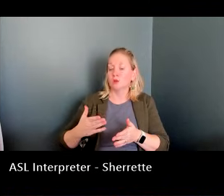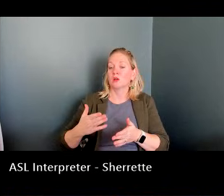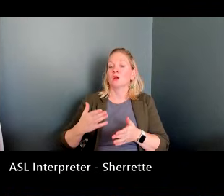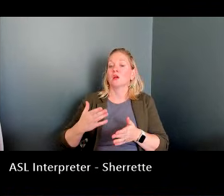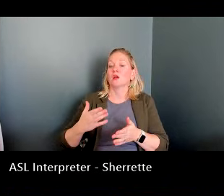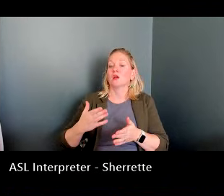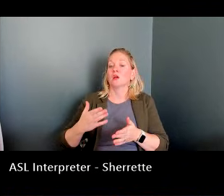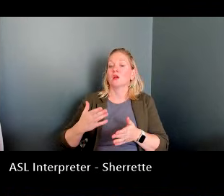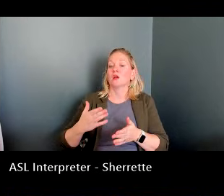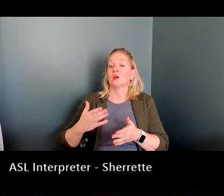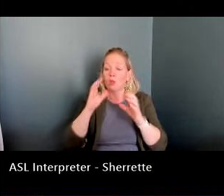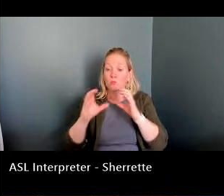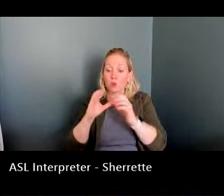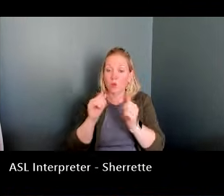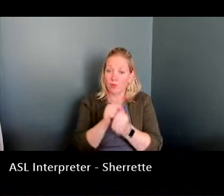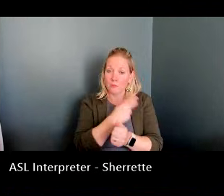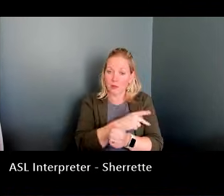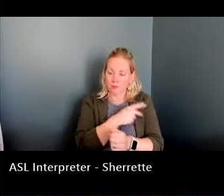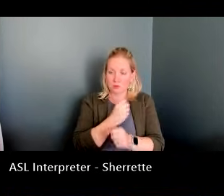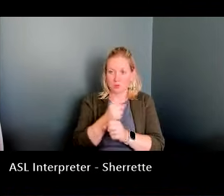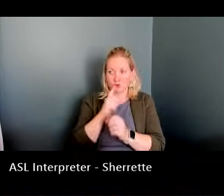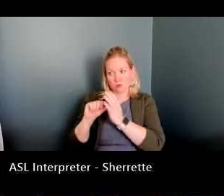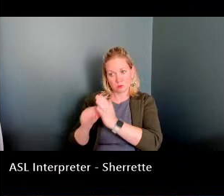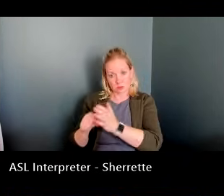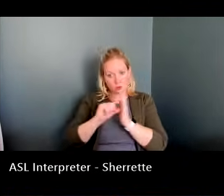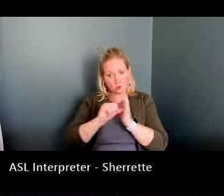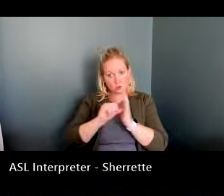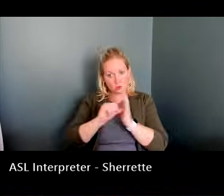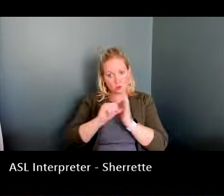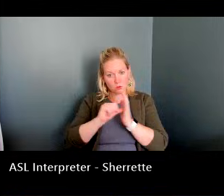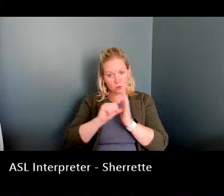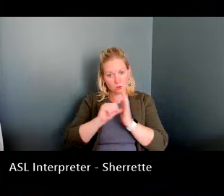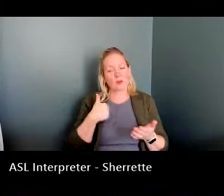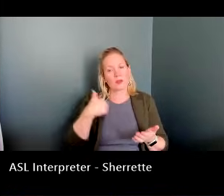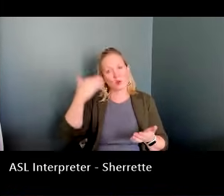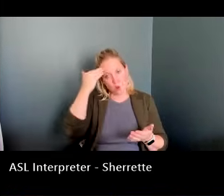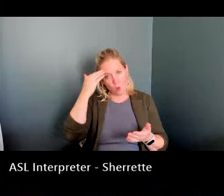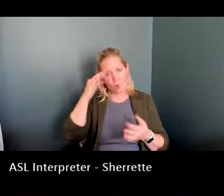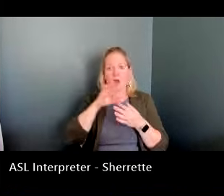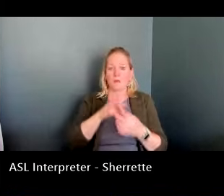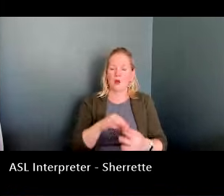make it clear to them what we know about risks and benefits.